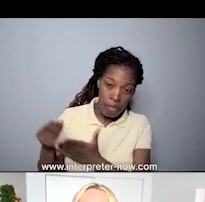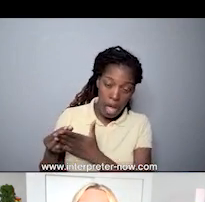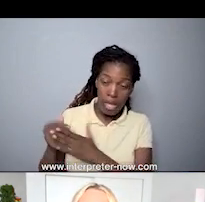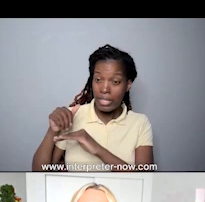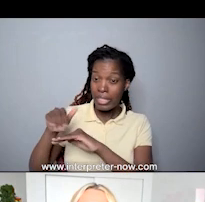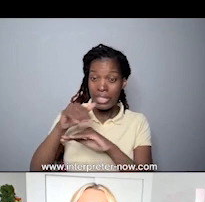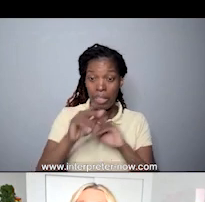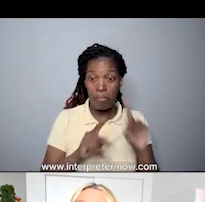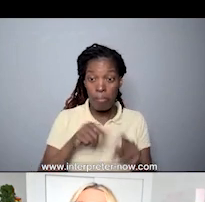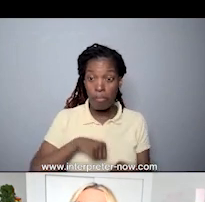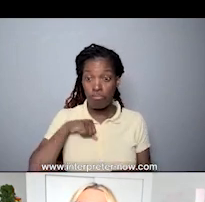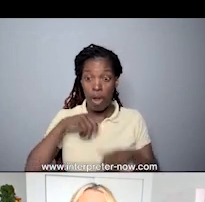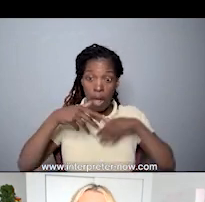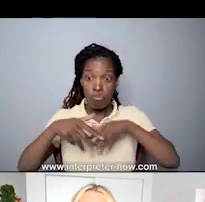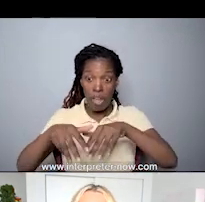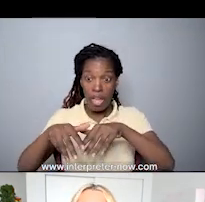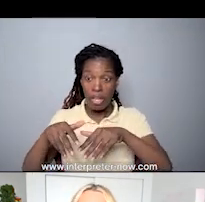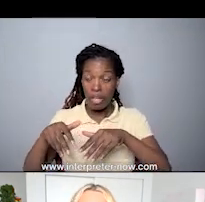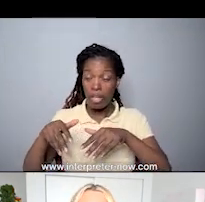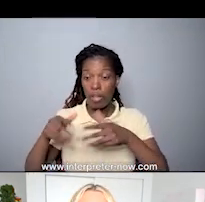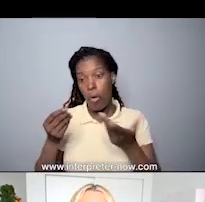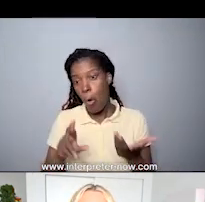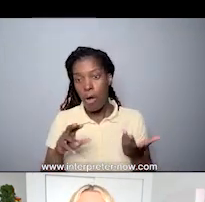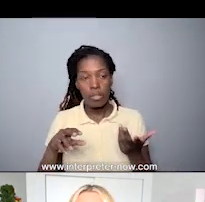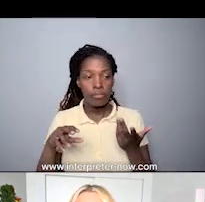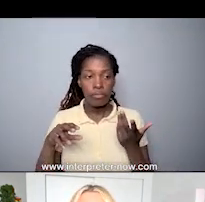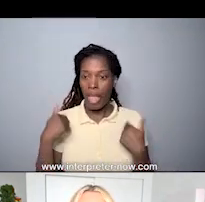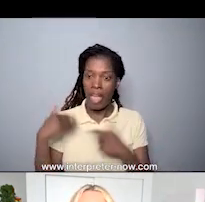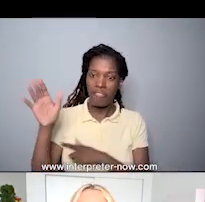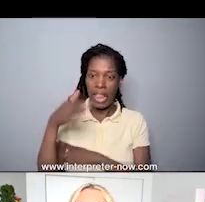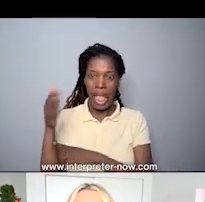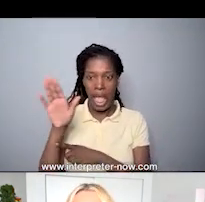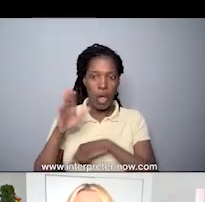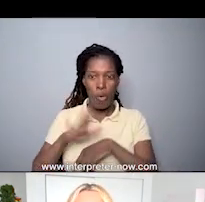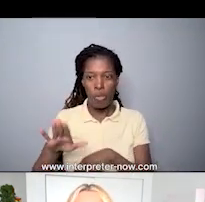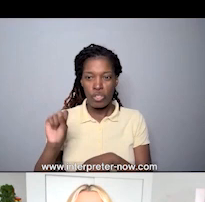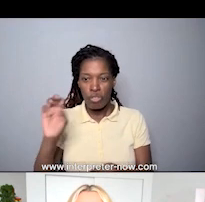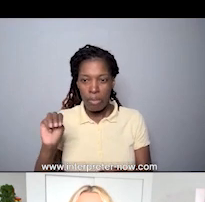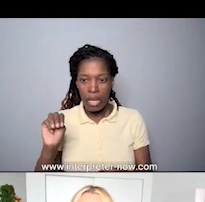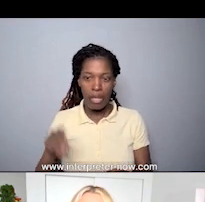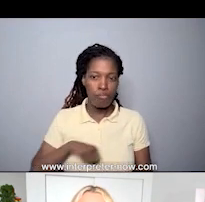lot of people to pride parade, for example, or having pride flags on your social media